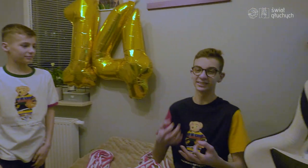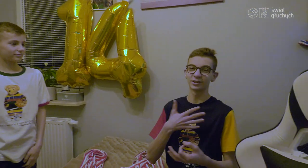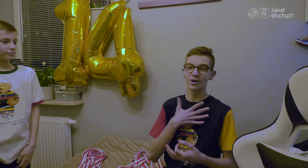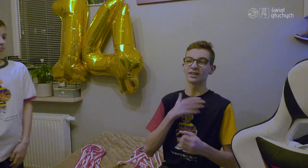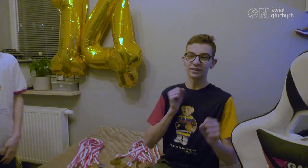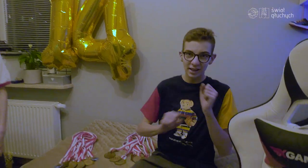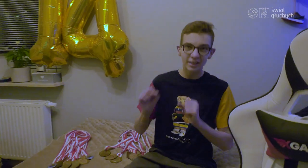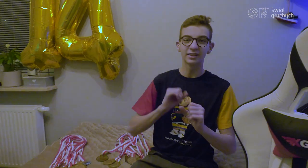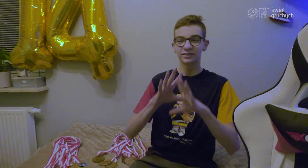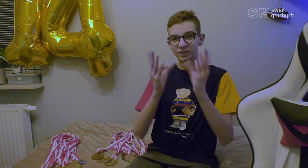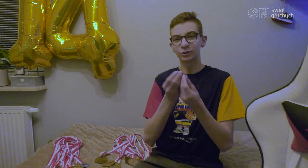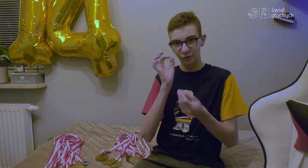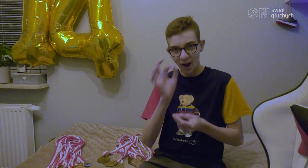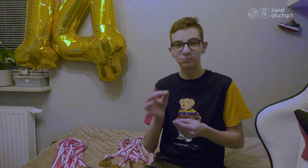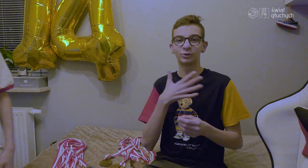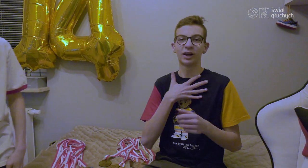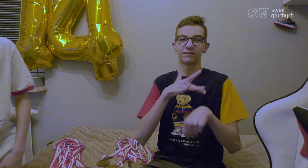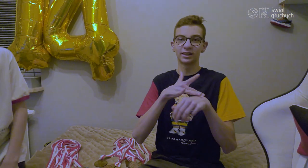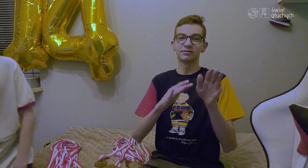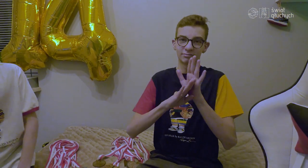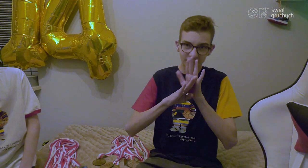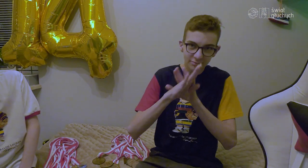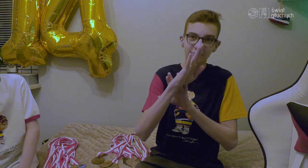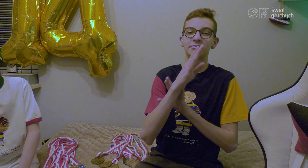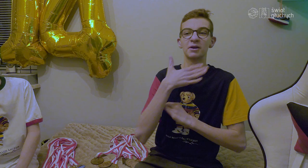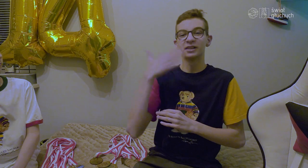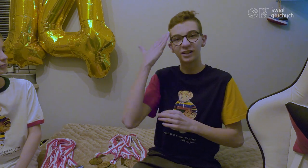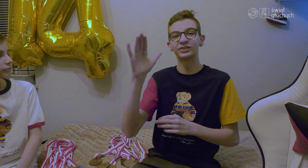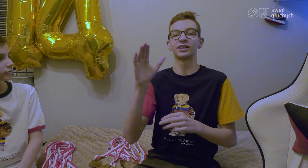[Dawid]: We feel that the results are improving thanks to training.